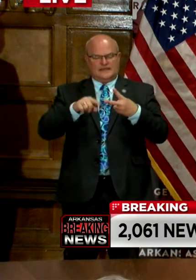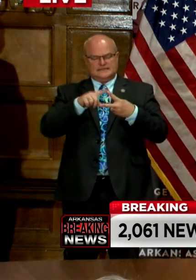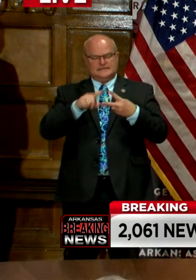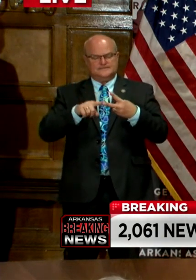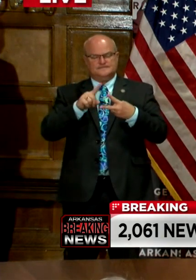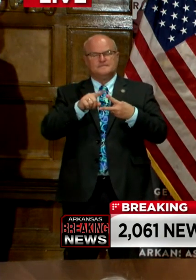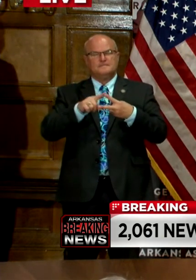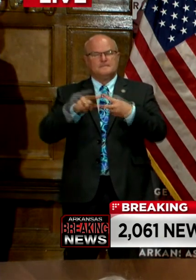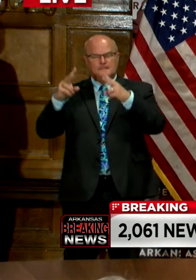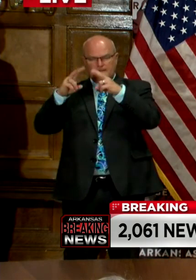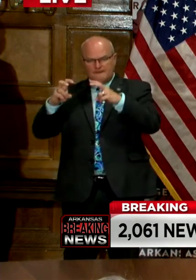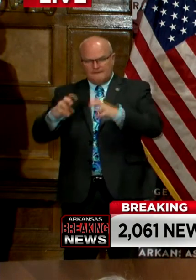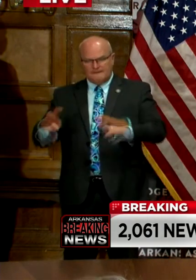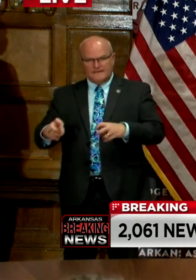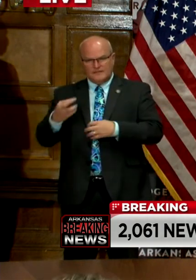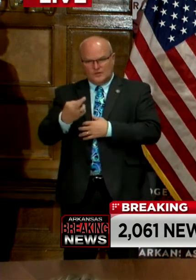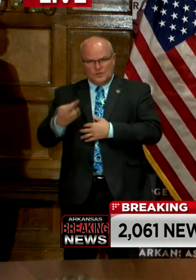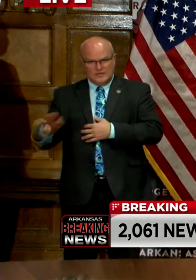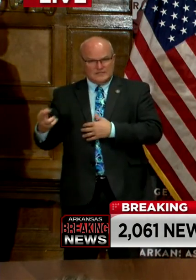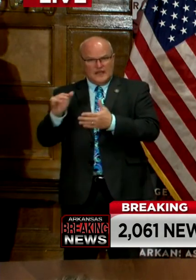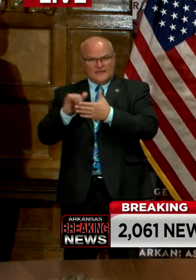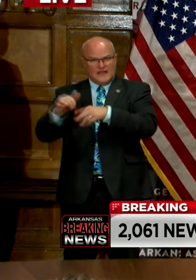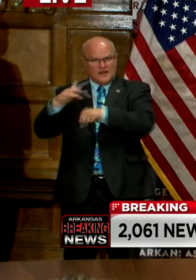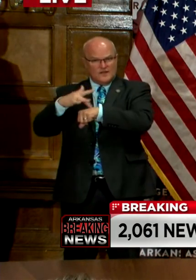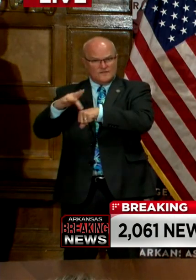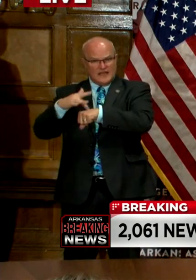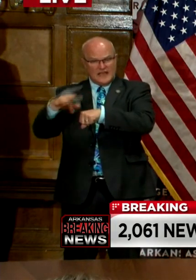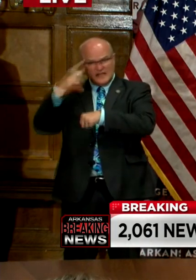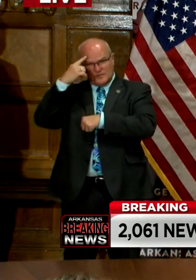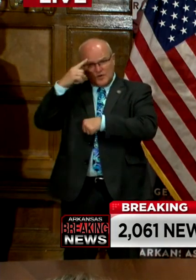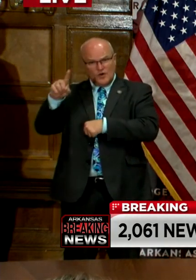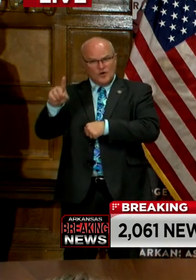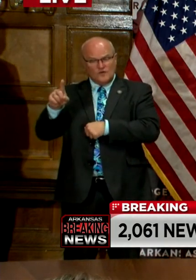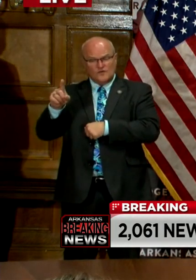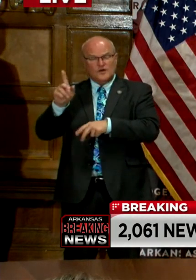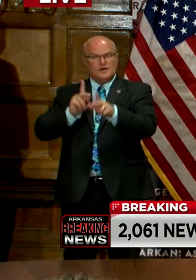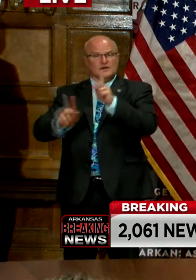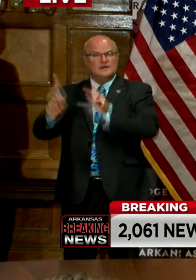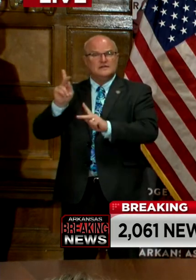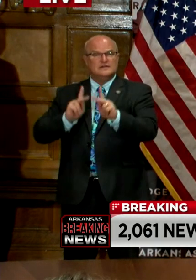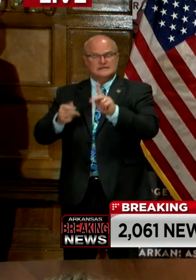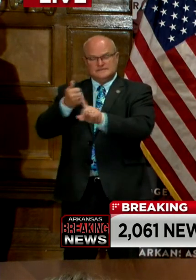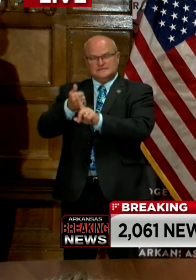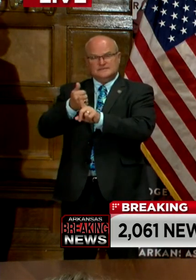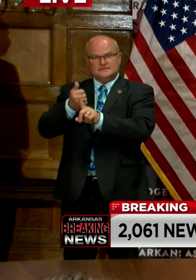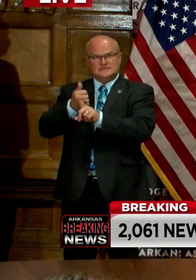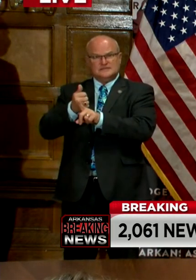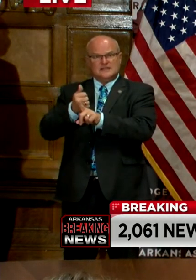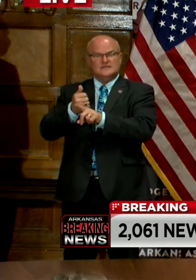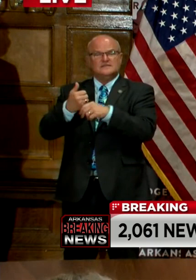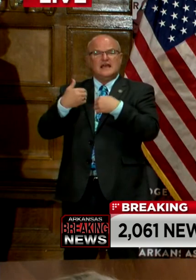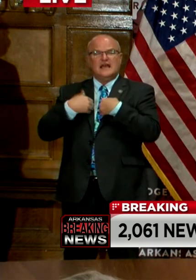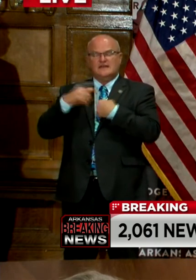IT WAS CREATED BY THE LEGISLATURE IN 2009. TRAUMA COM DOES TWO THINGS.